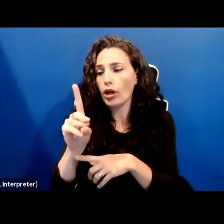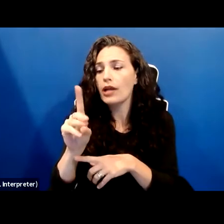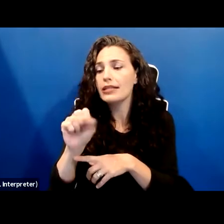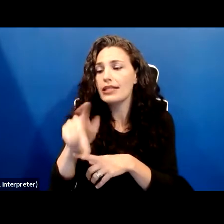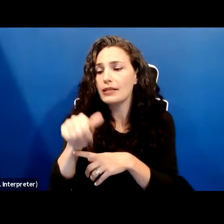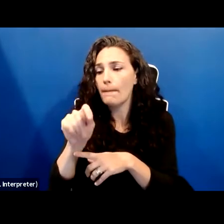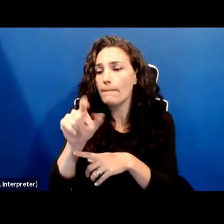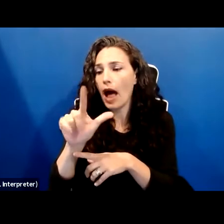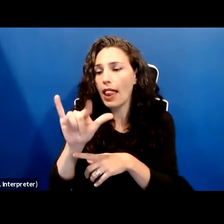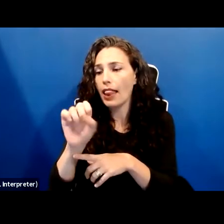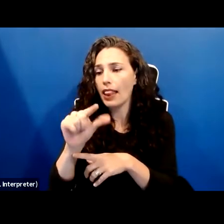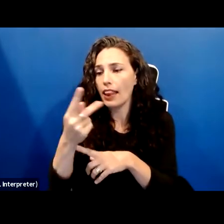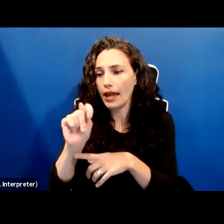to find out more of those screenings.